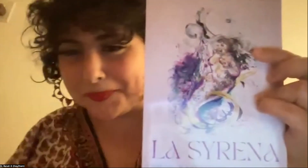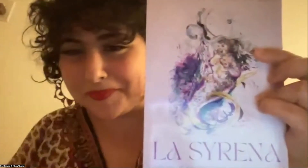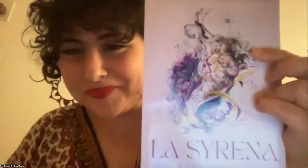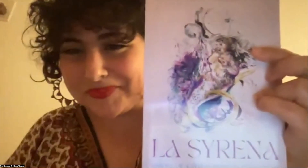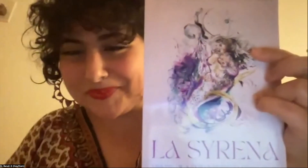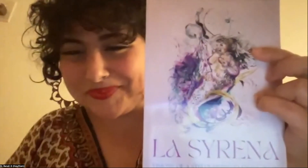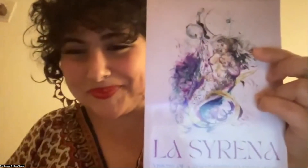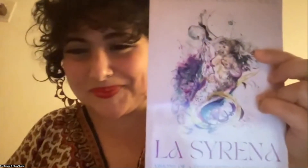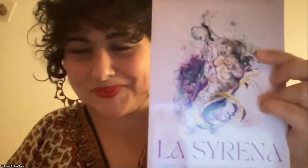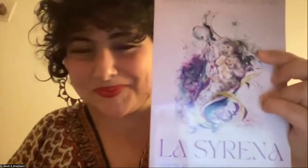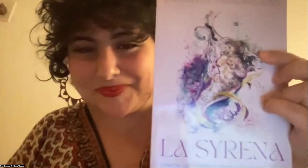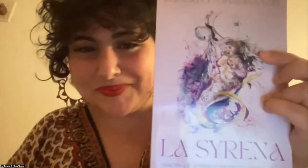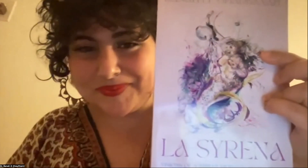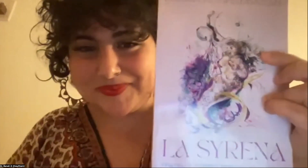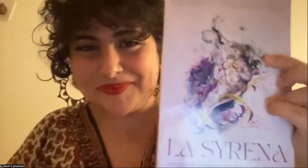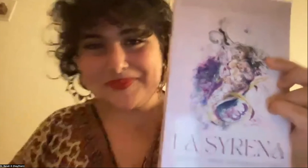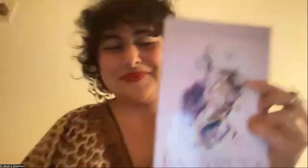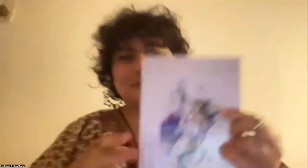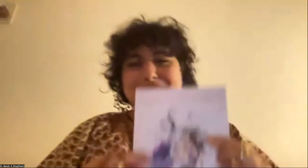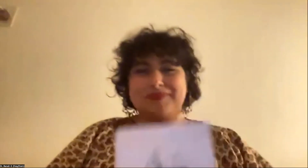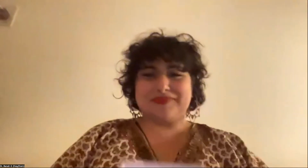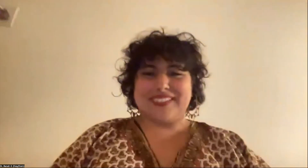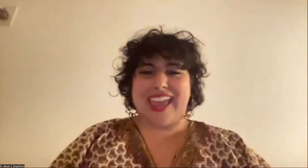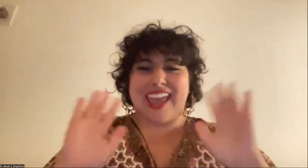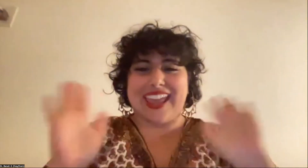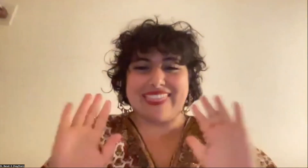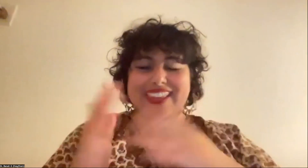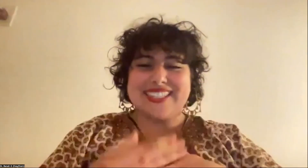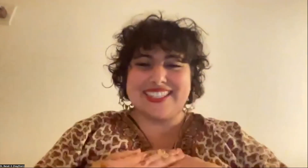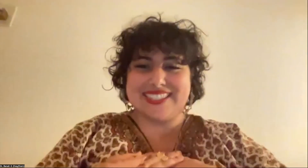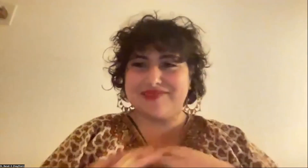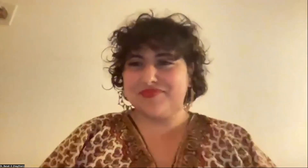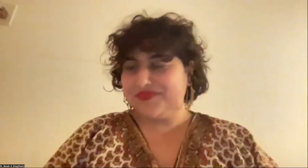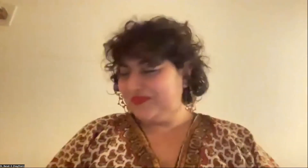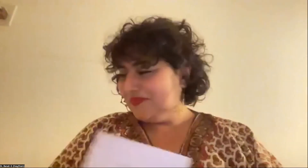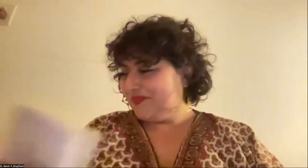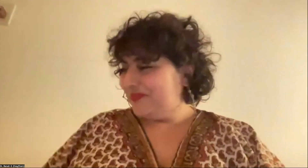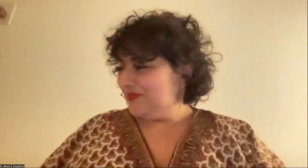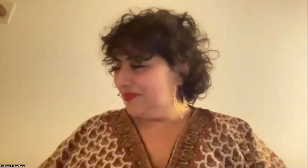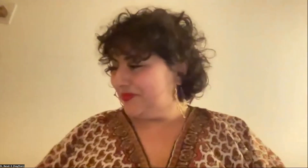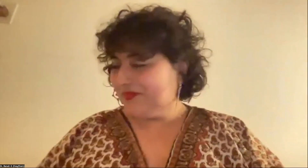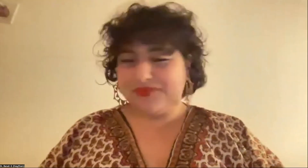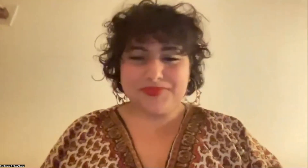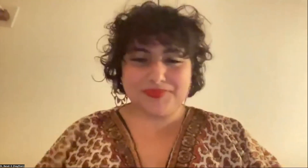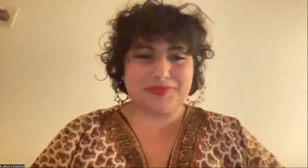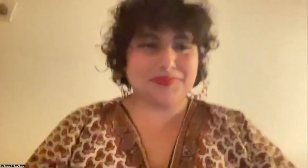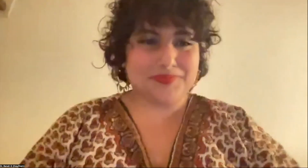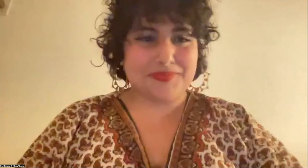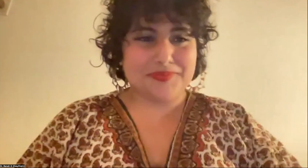from it. But thank you all so much for coming to hear both of these amazing, amazing poets. I'm so